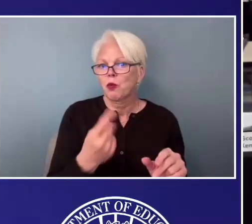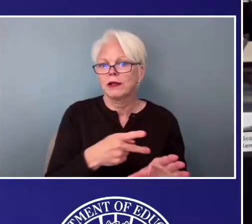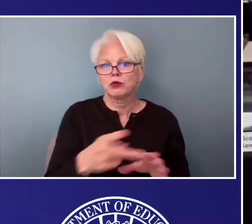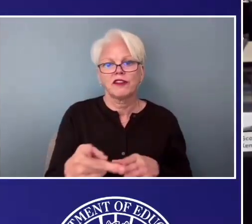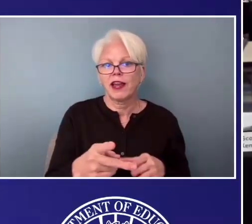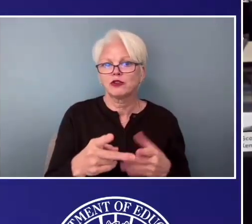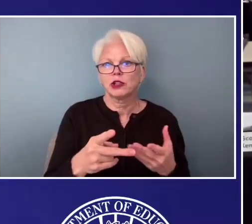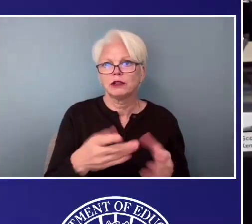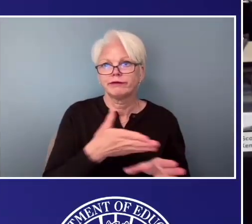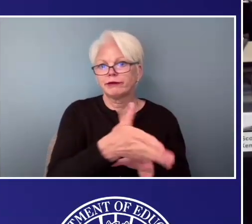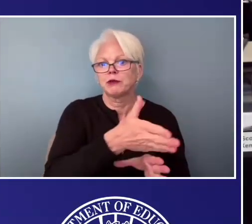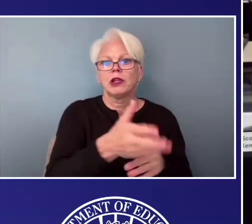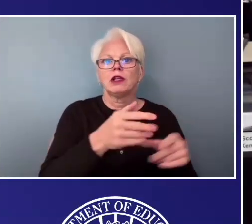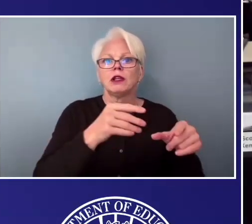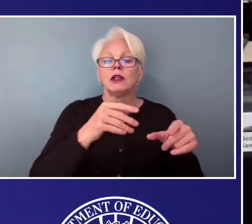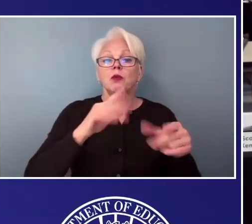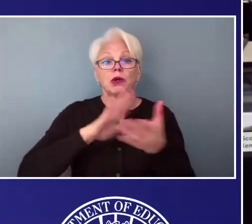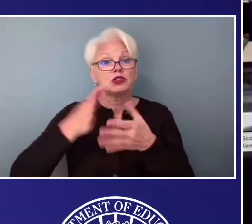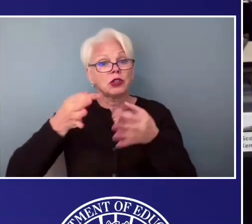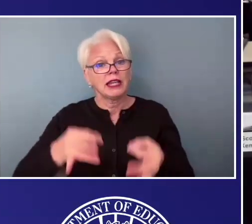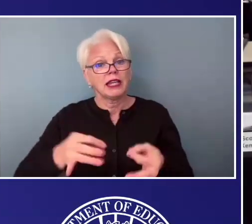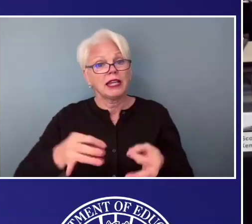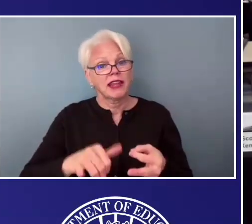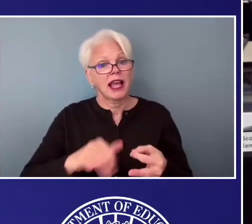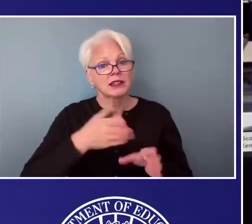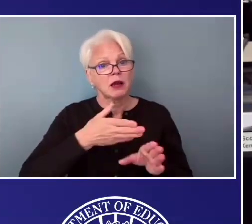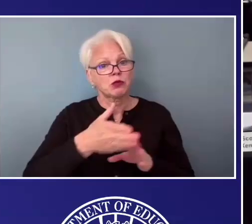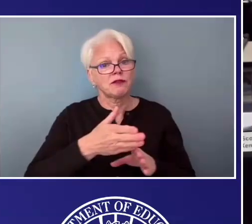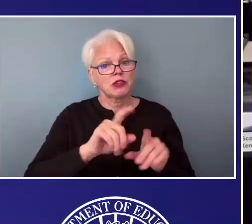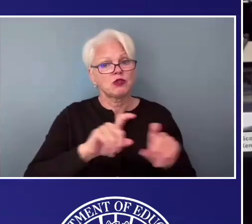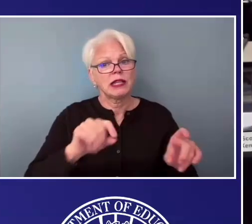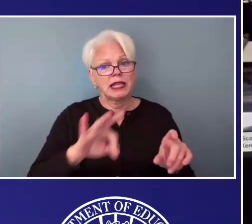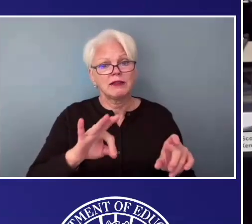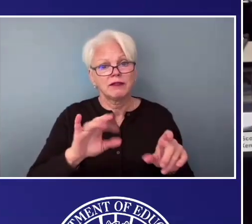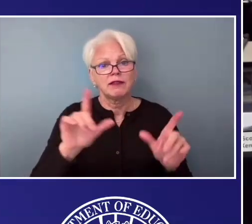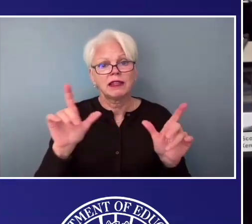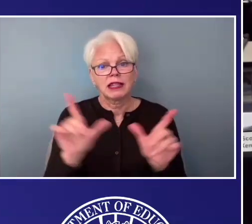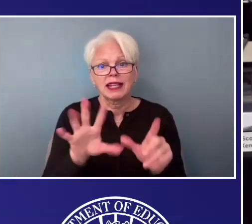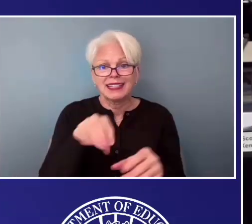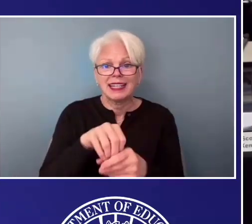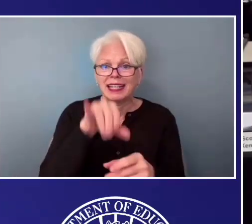is the school determining it -- whether it's a professional degree based on if it's a license in that state?